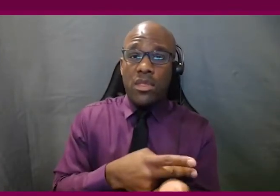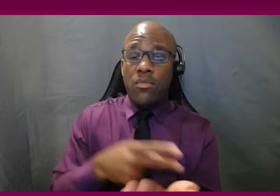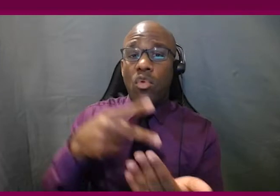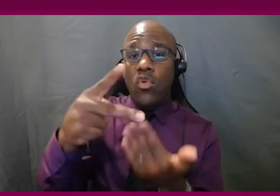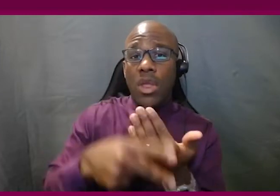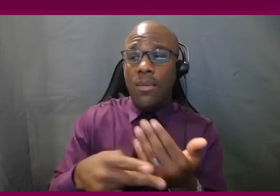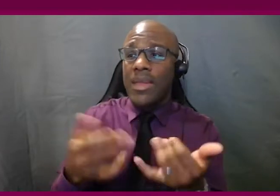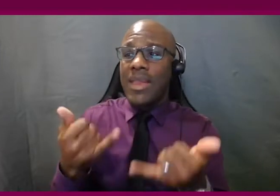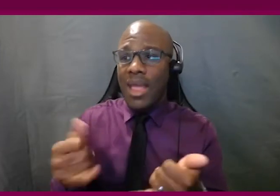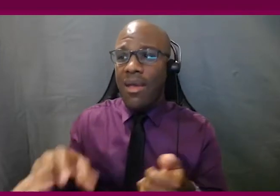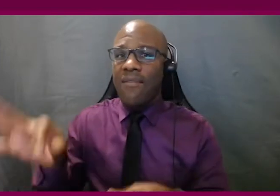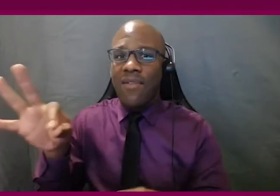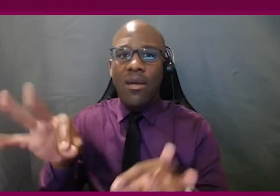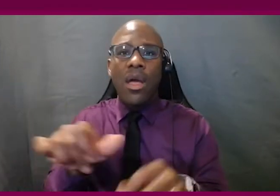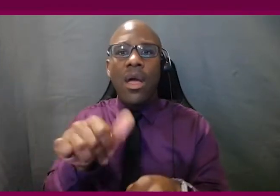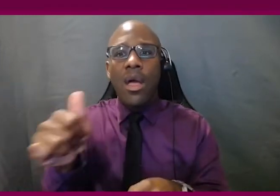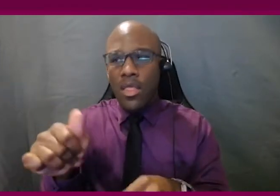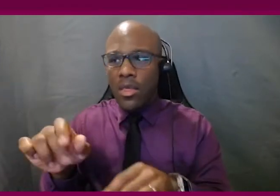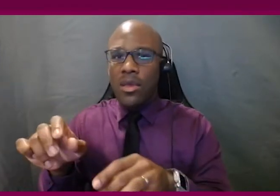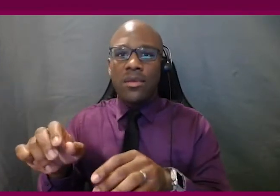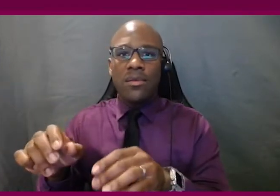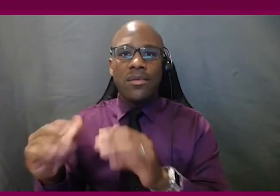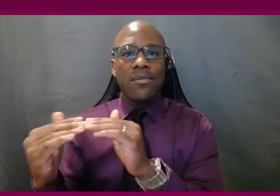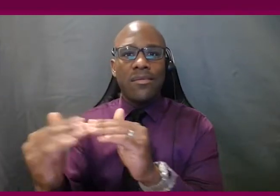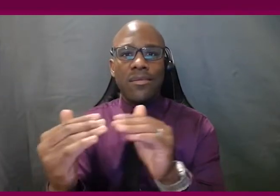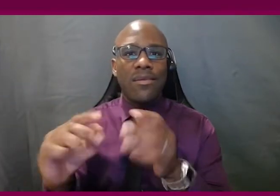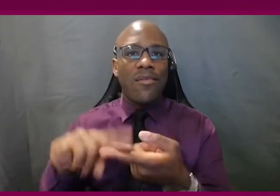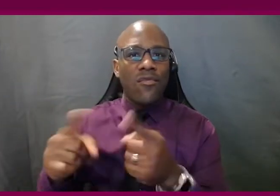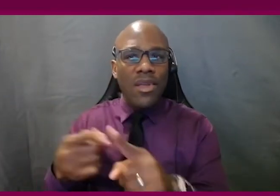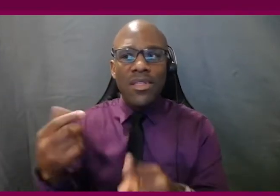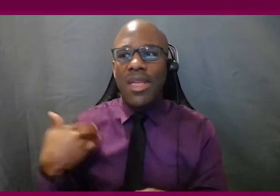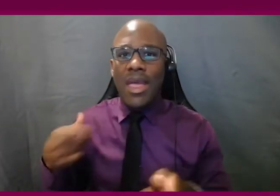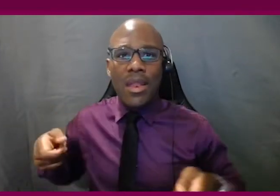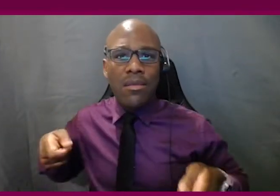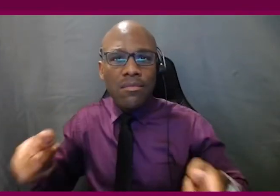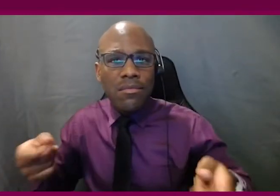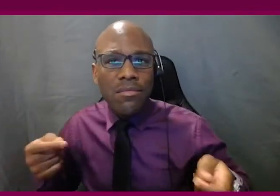throughout campus and kind of helping each other out, doing things for each other, sharing